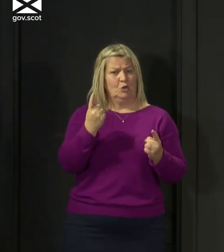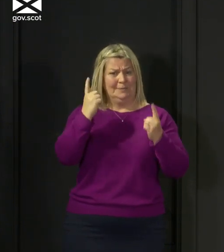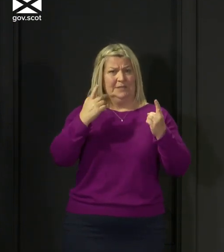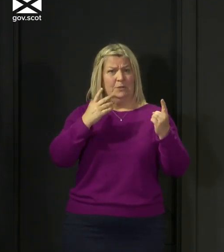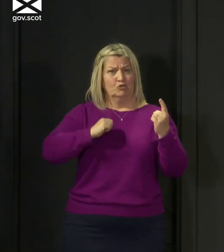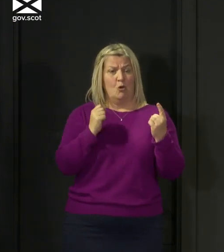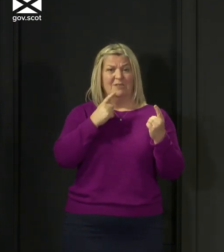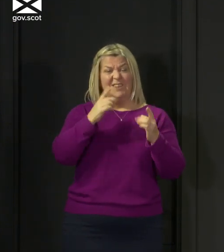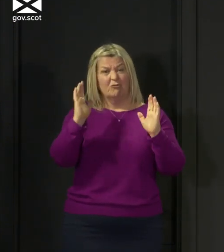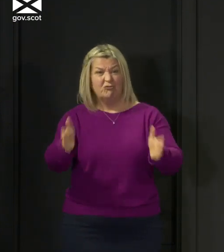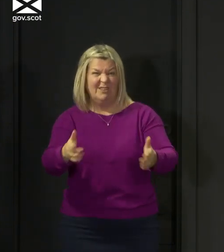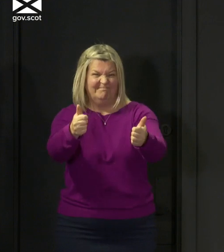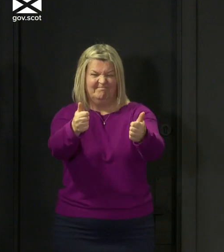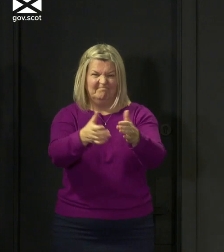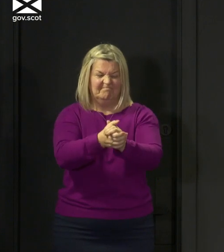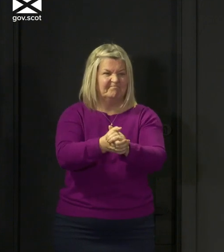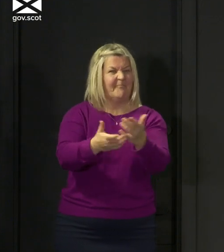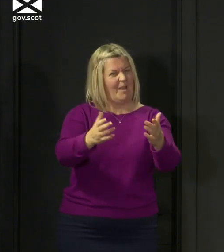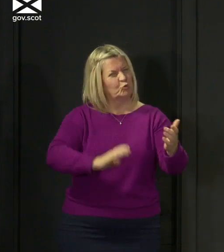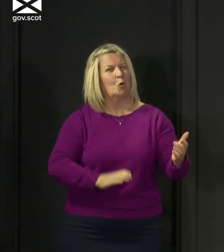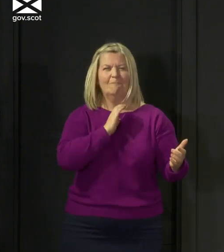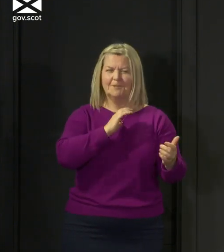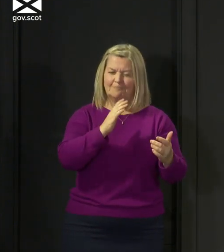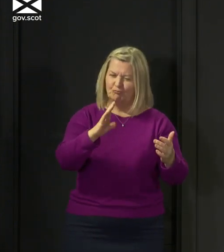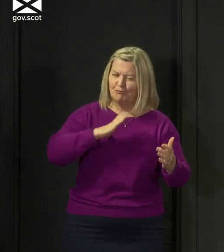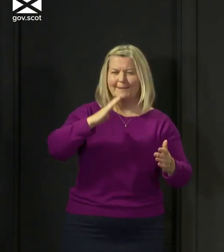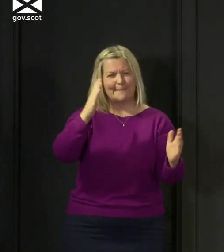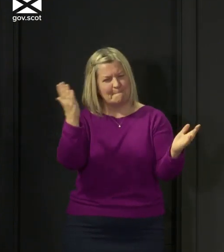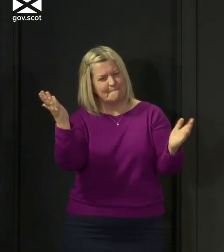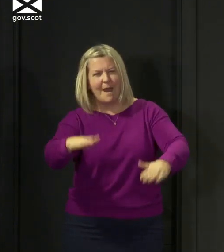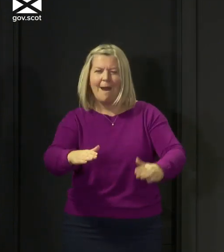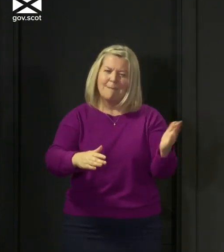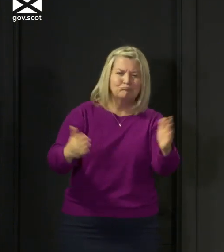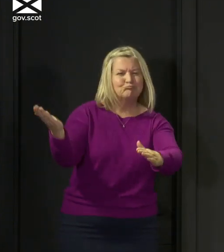the Scottish people in the eye and say I have the confidence to start lifting restrictions